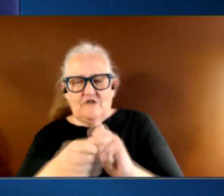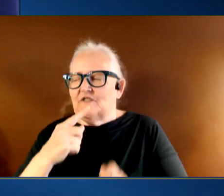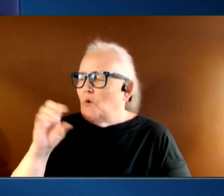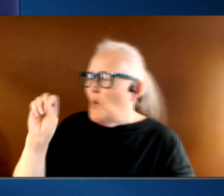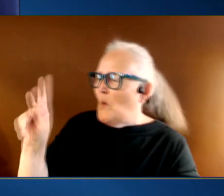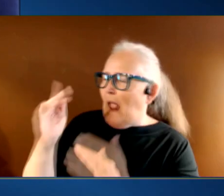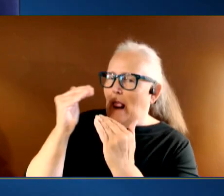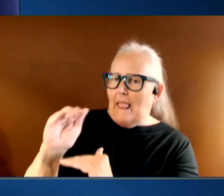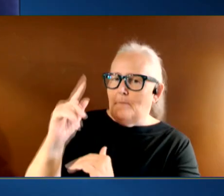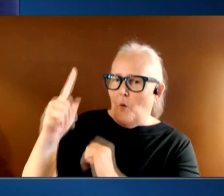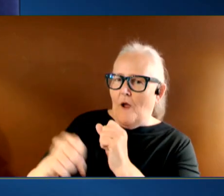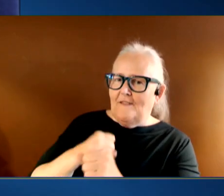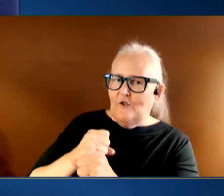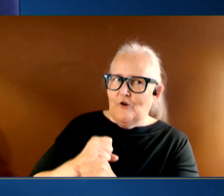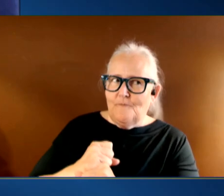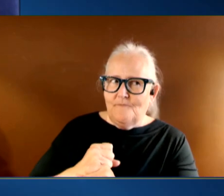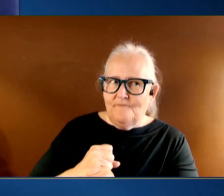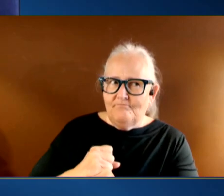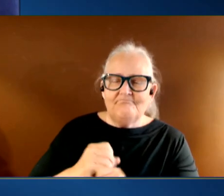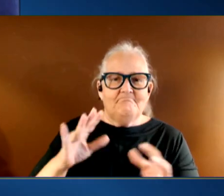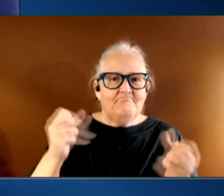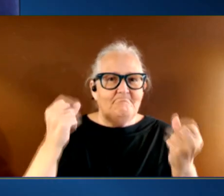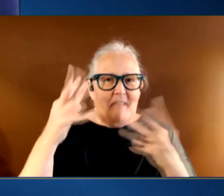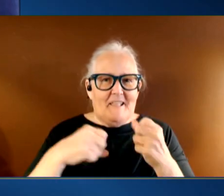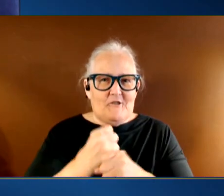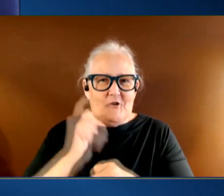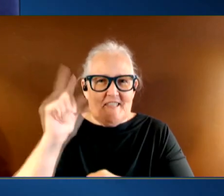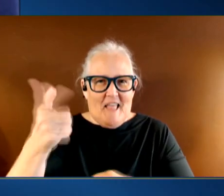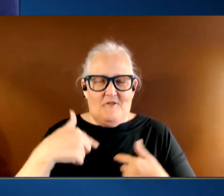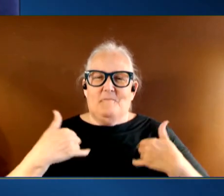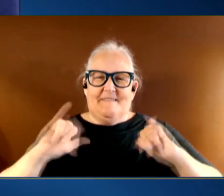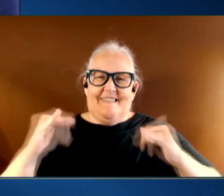here we are, all these years later. And I just want to say thank you so much to HHS for having